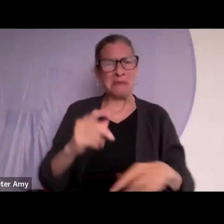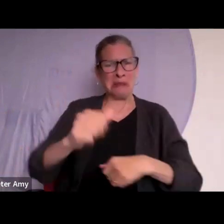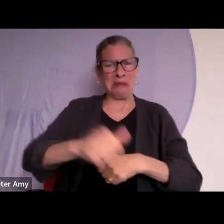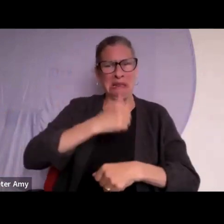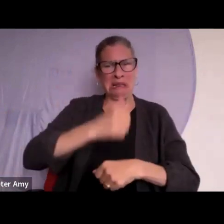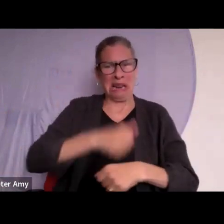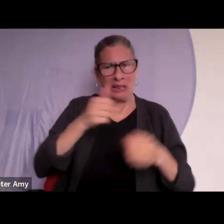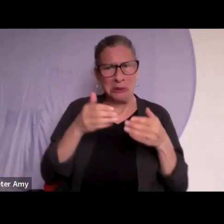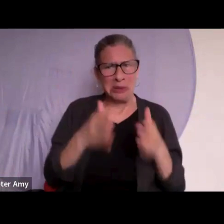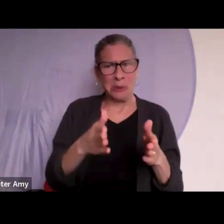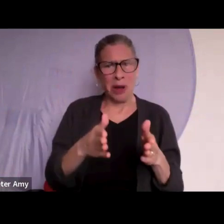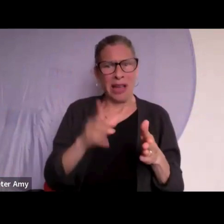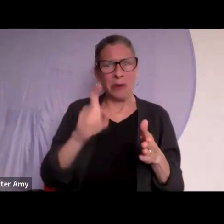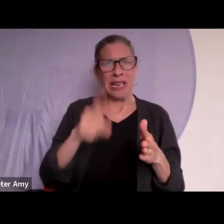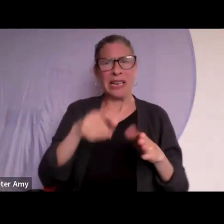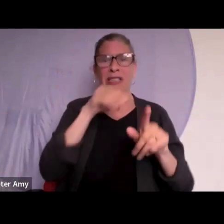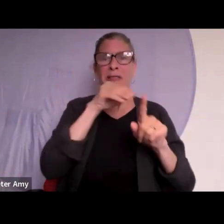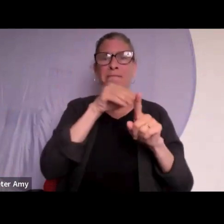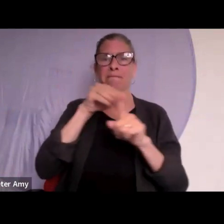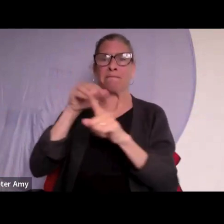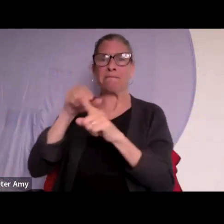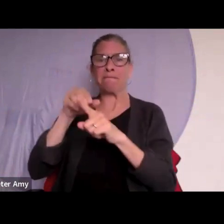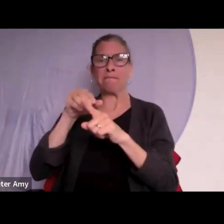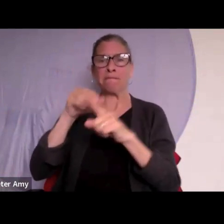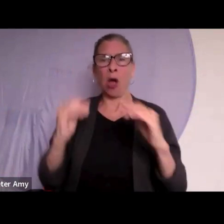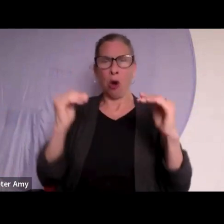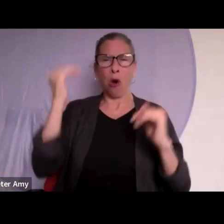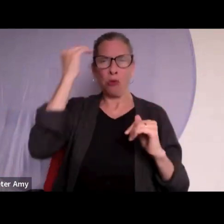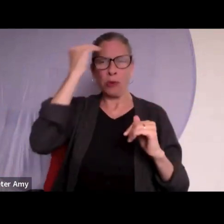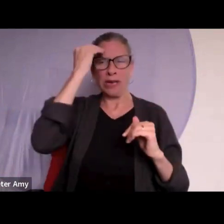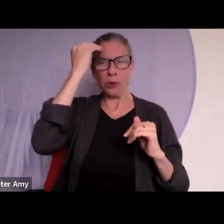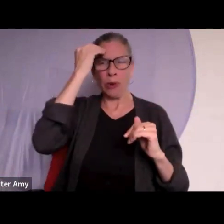need to raise awareness to things like that. But that's